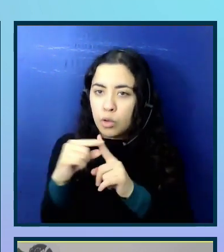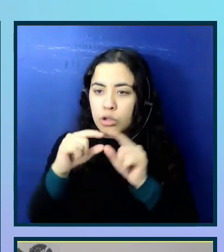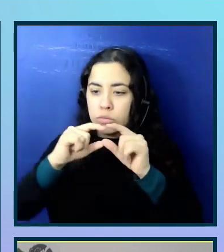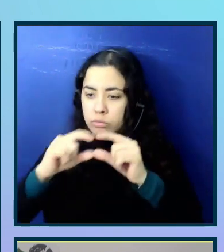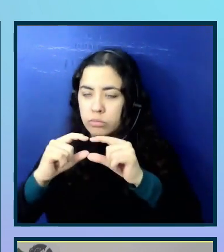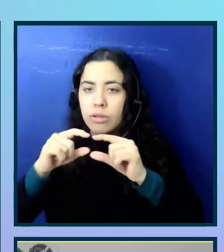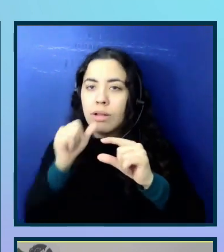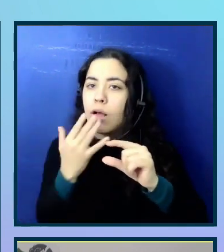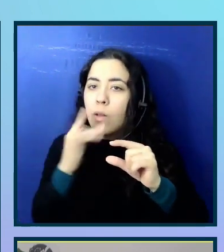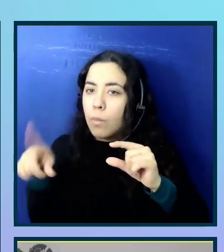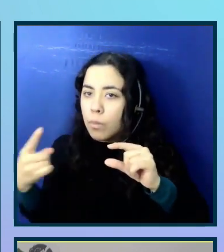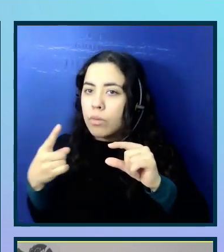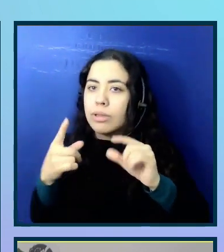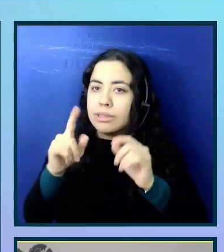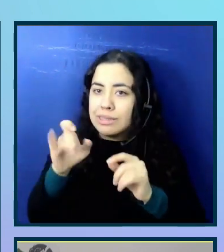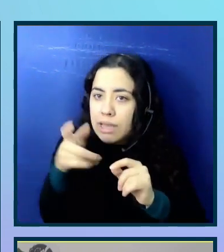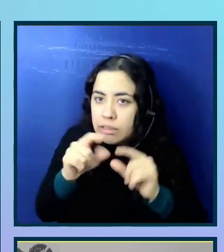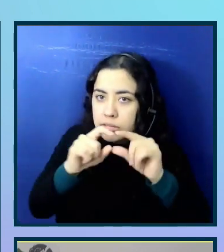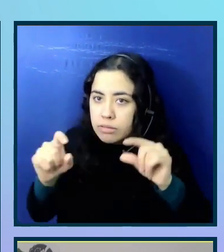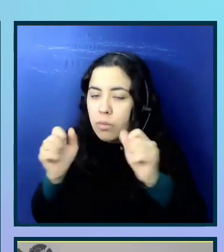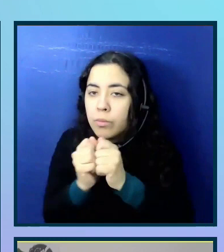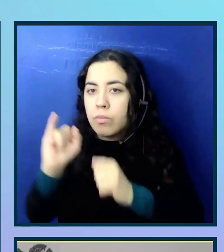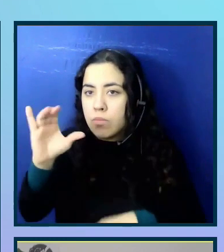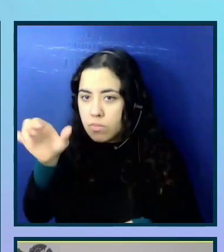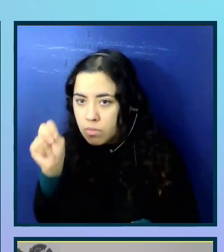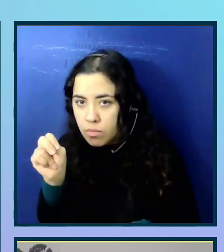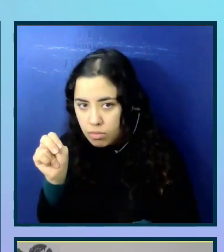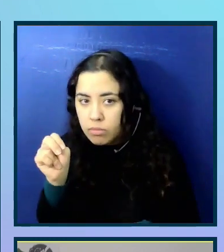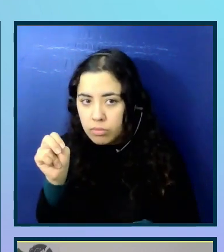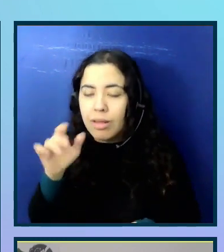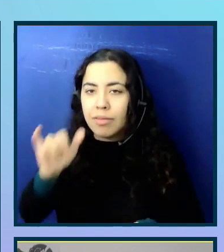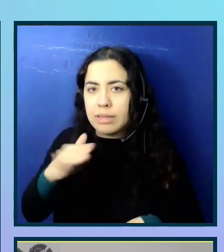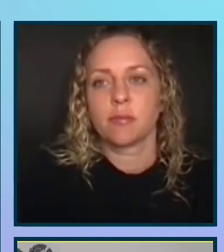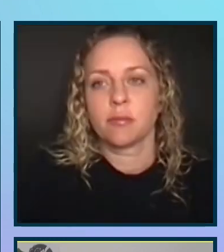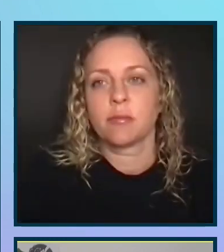to convey the information. So this is again at component level, but then I'm going to use those things,